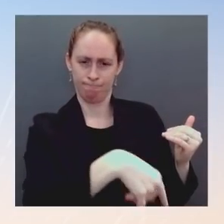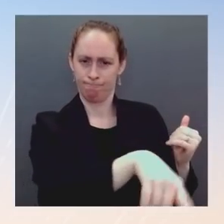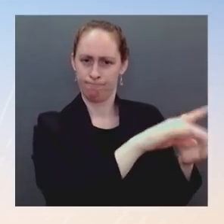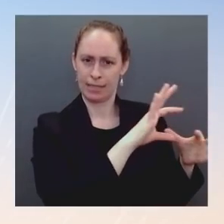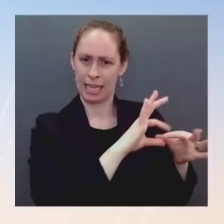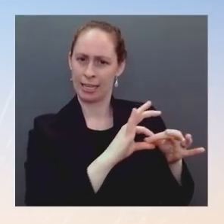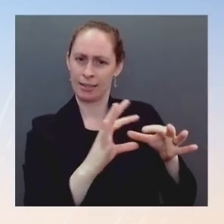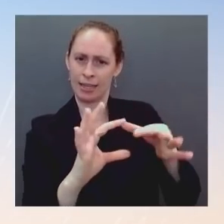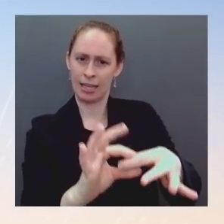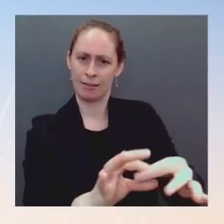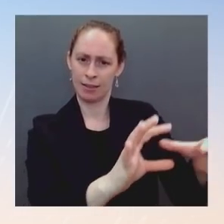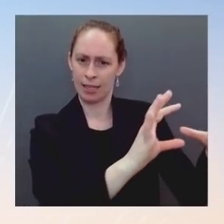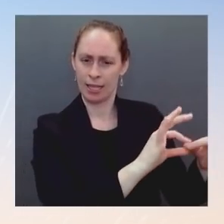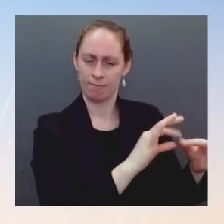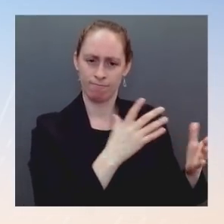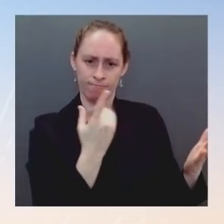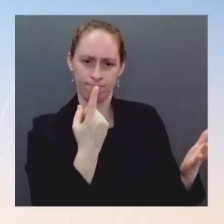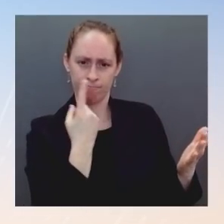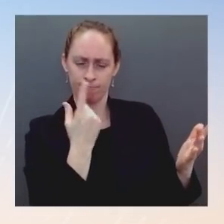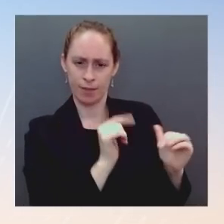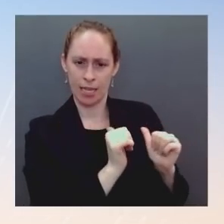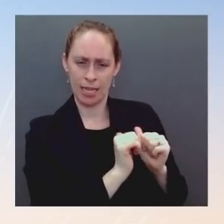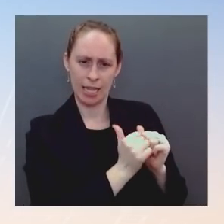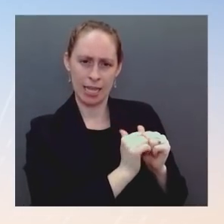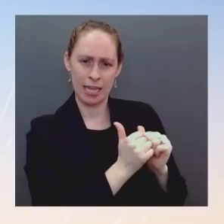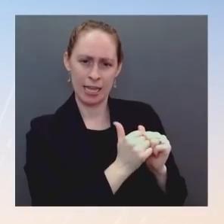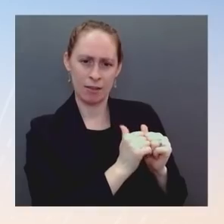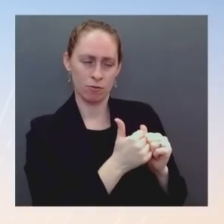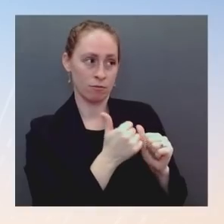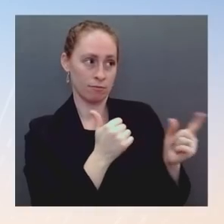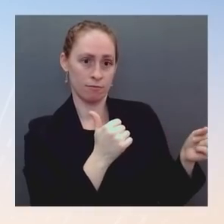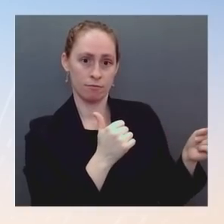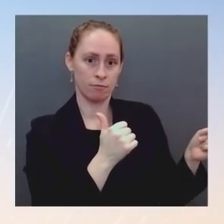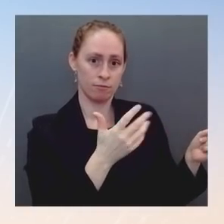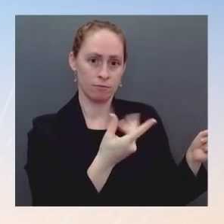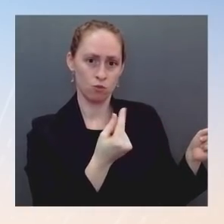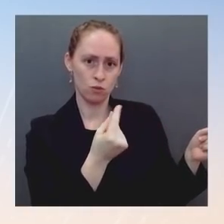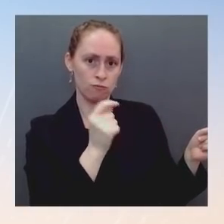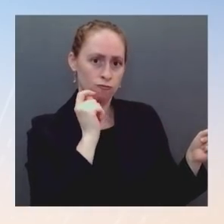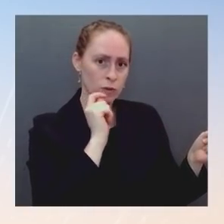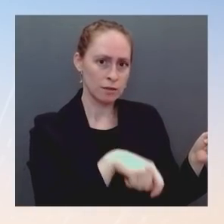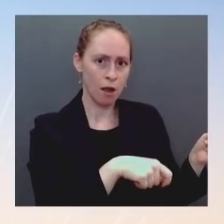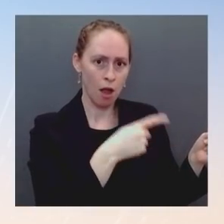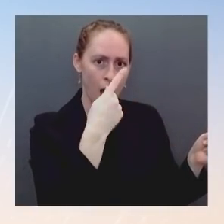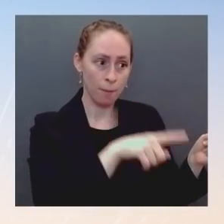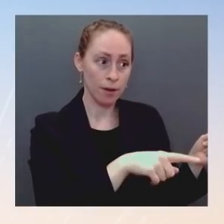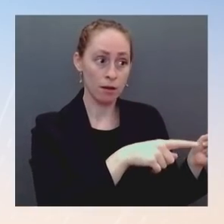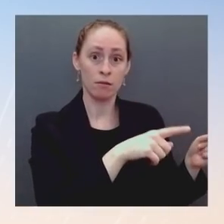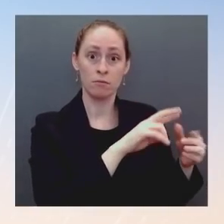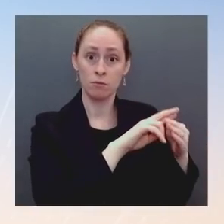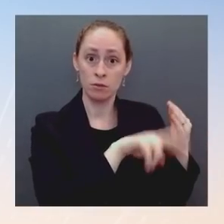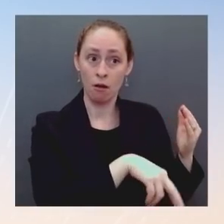to the other challengers that he's facing? Ms. Psaki: Well, I would say, one, North Korea has been doing missile tests --